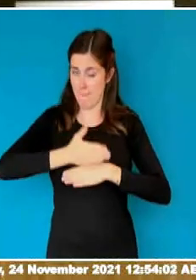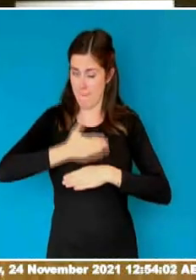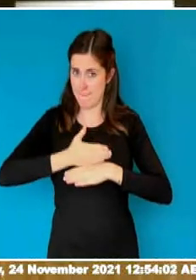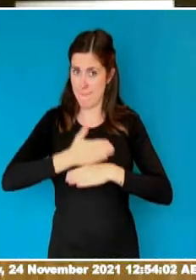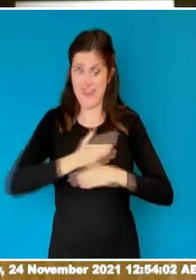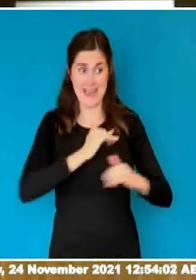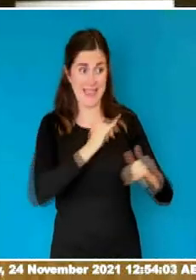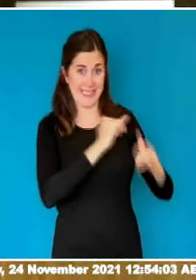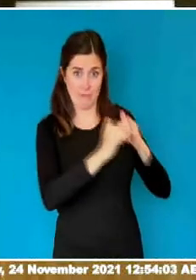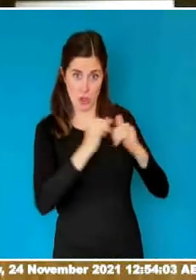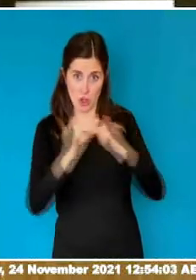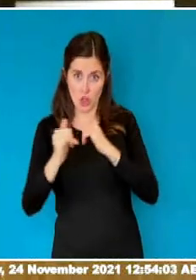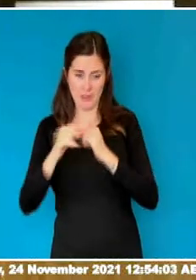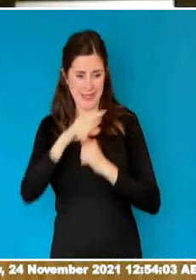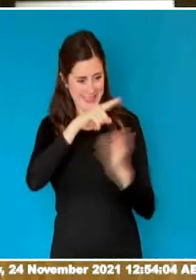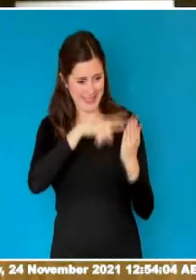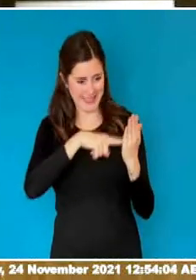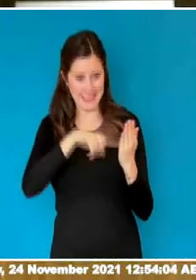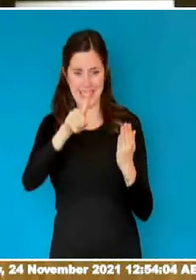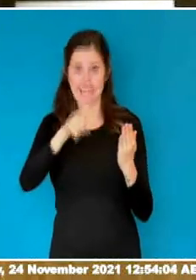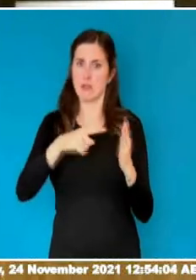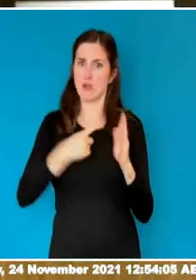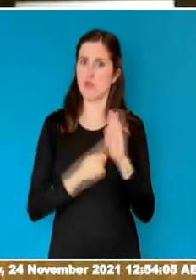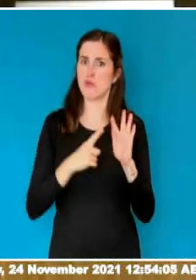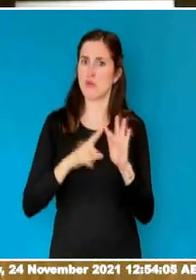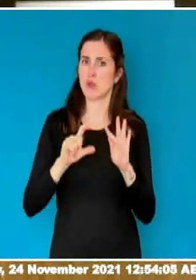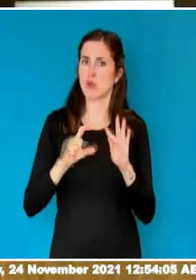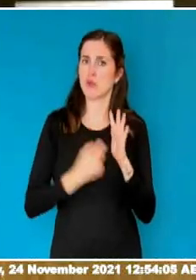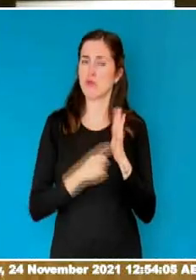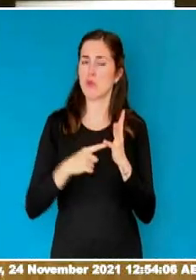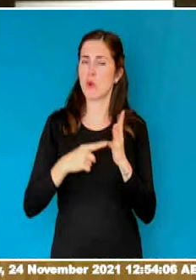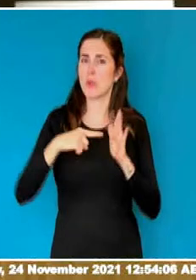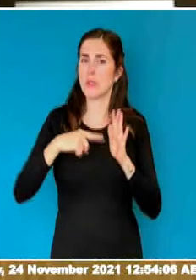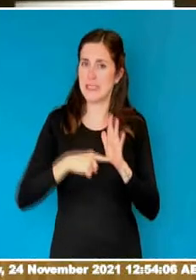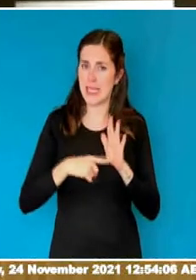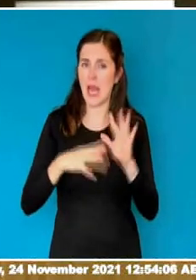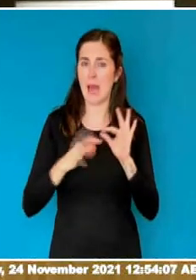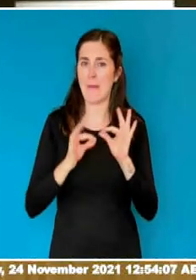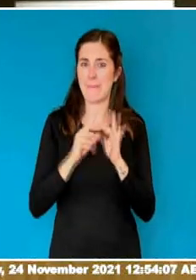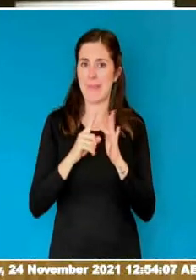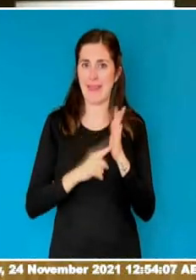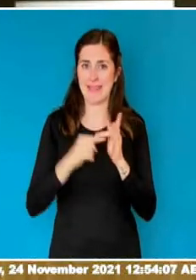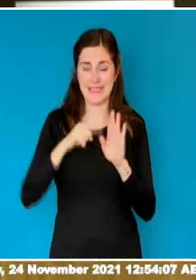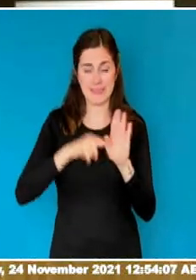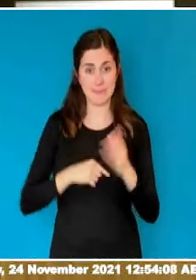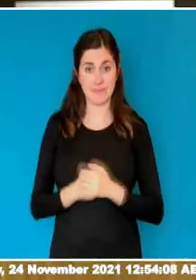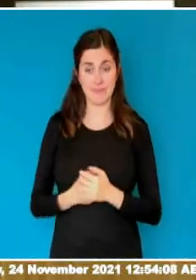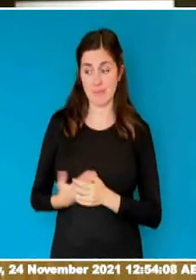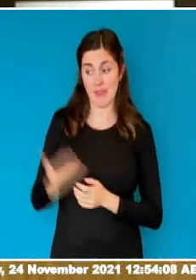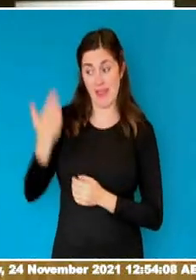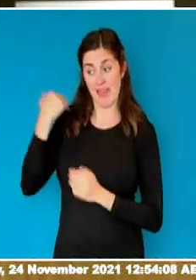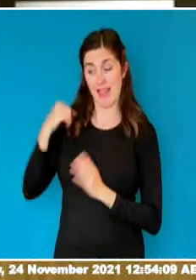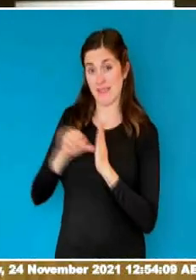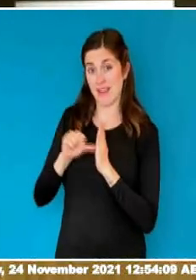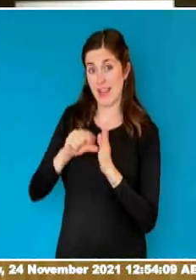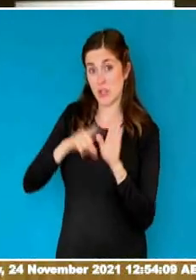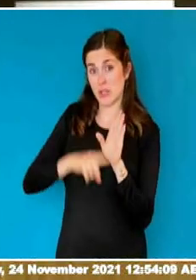box. And if I look at last financial year, we had in excess of 80,000